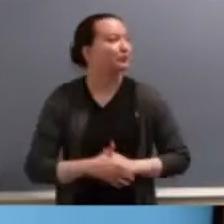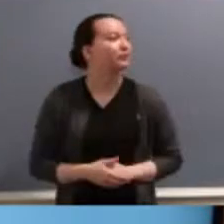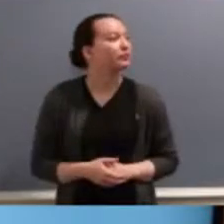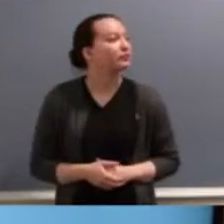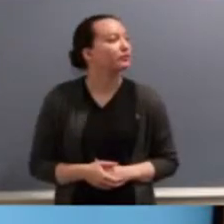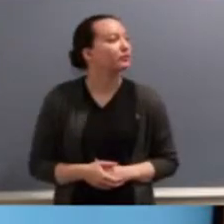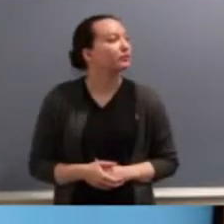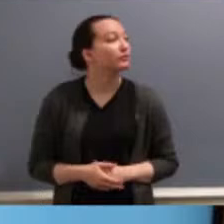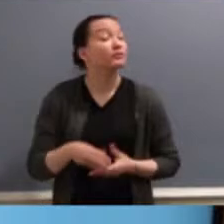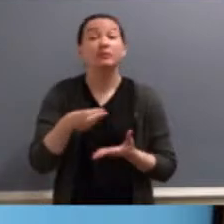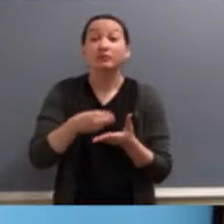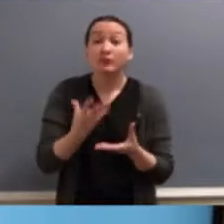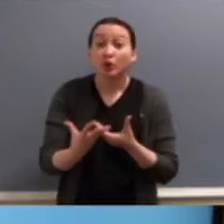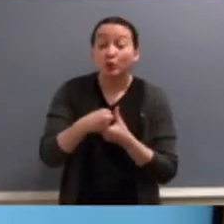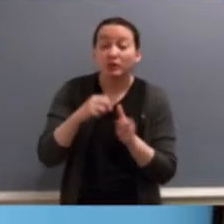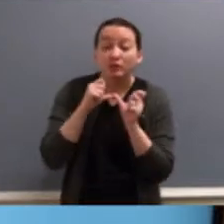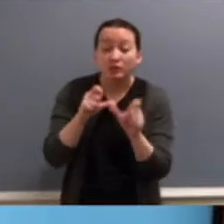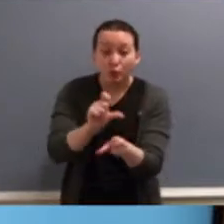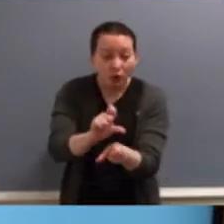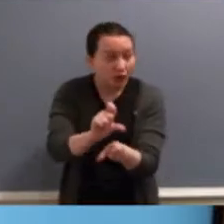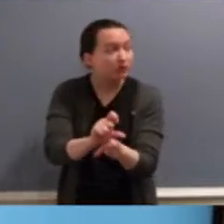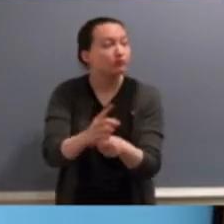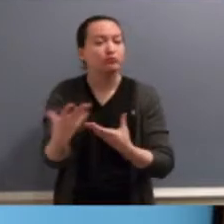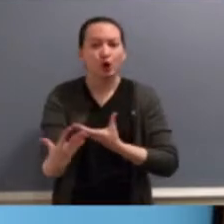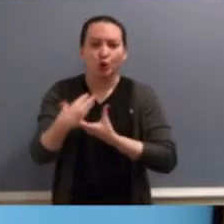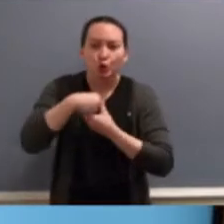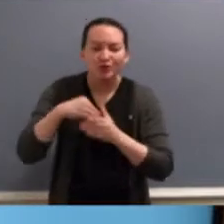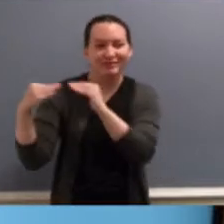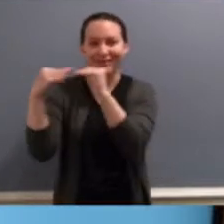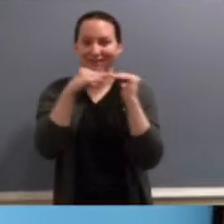the budget includes continued work on inclusion and equity within the county